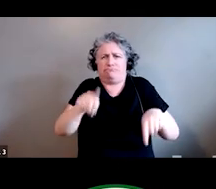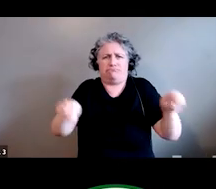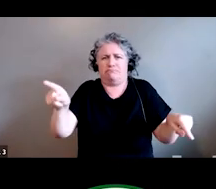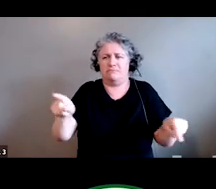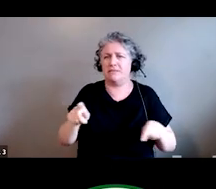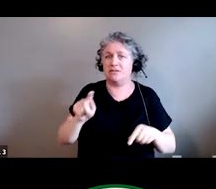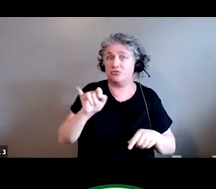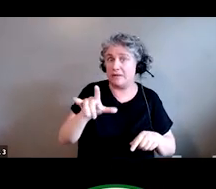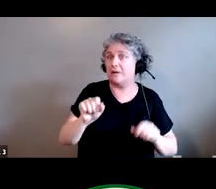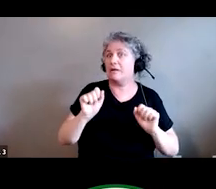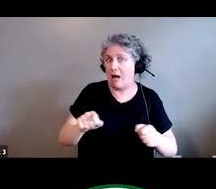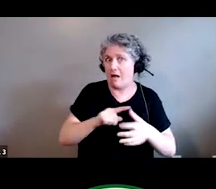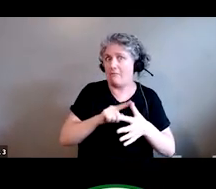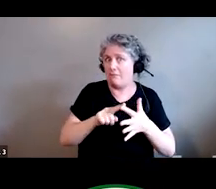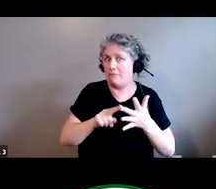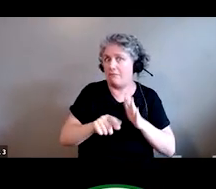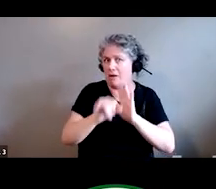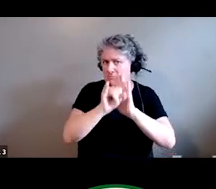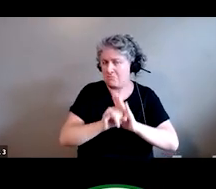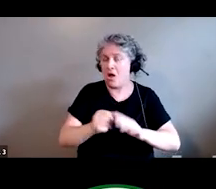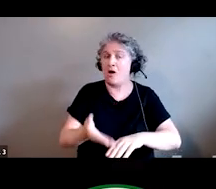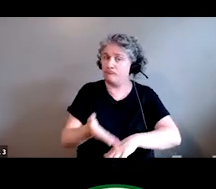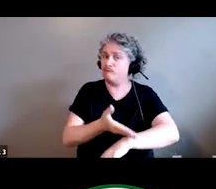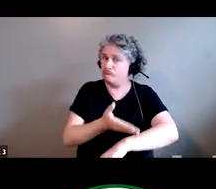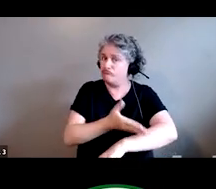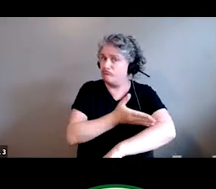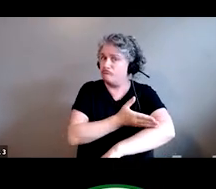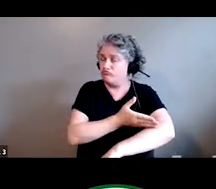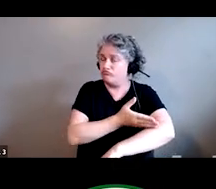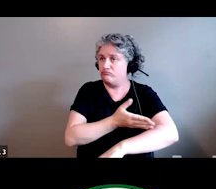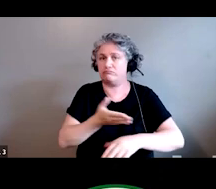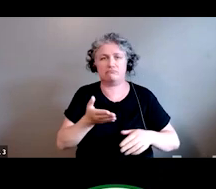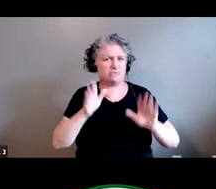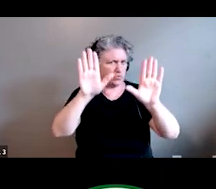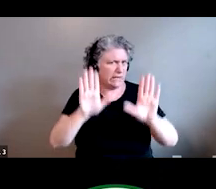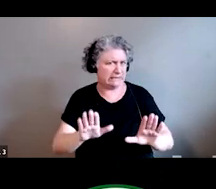So there is Great, great progress, right there, which is, phenomenal and, we look forward